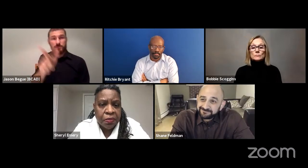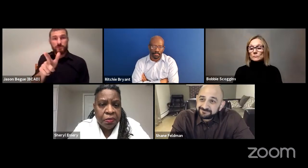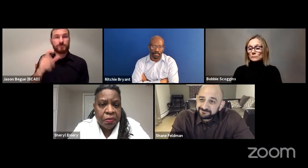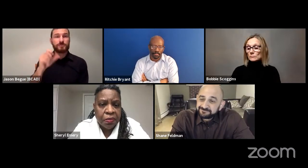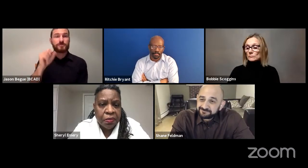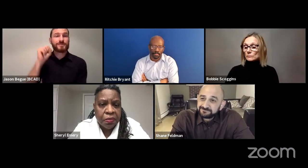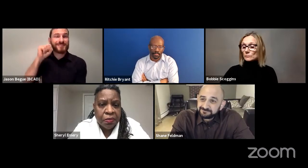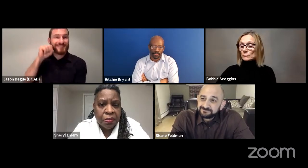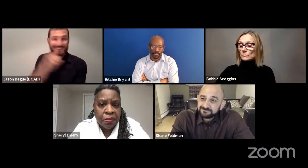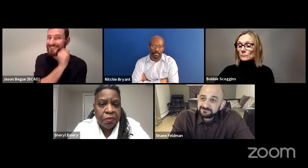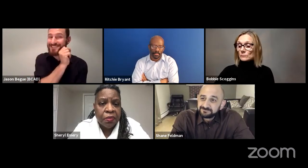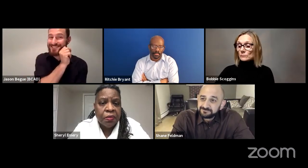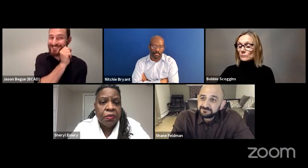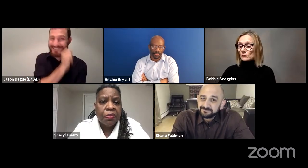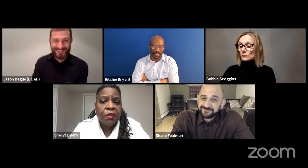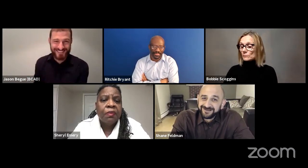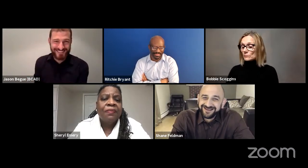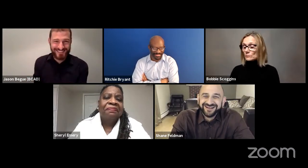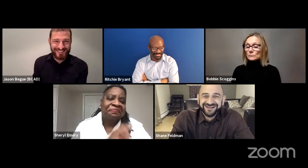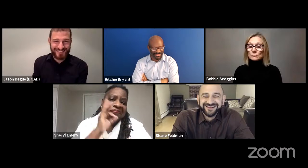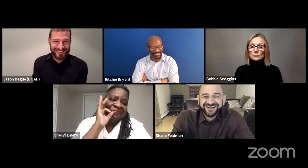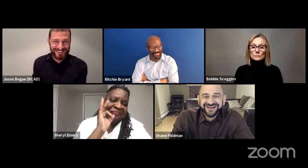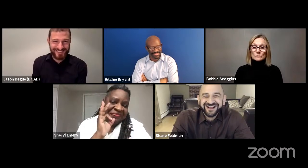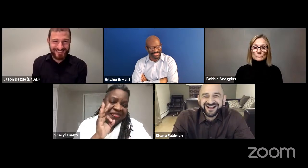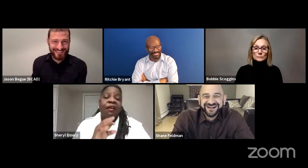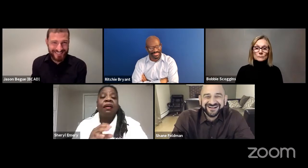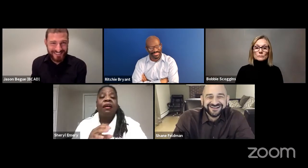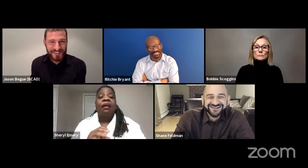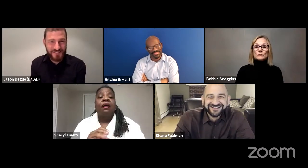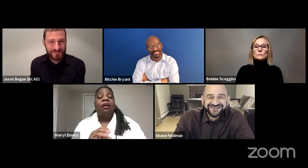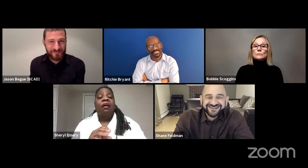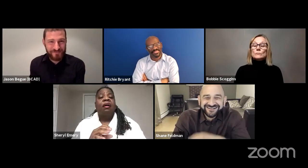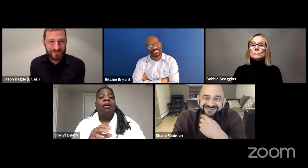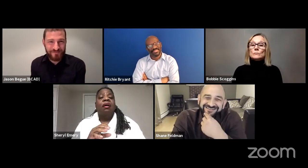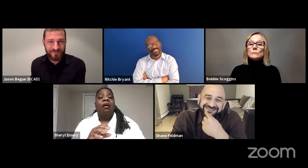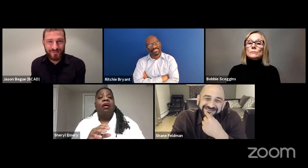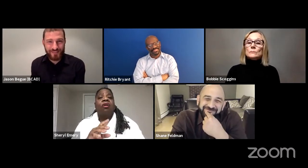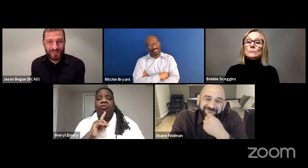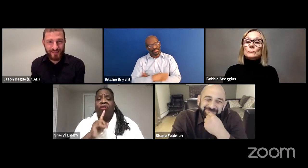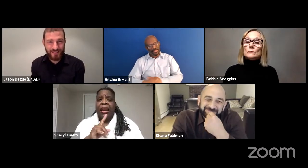your thoughts to that. Now I'll turn things over to Sheryl. Thank you.